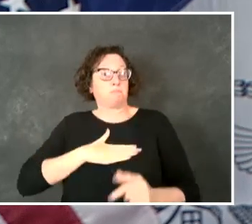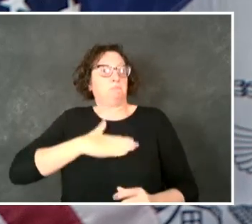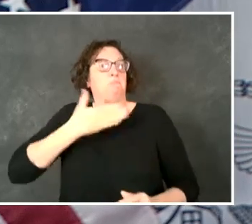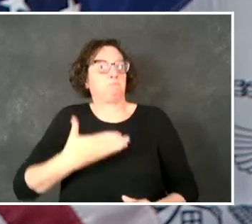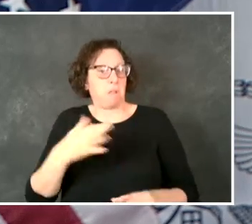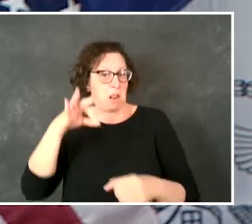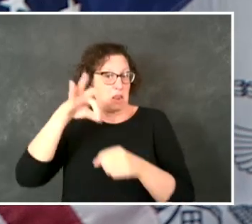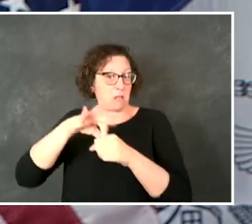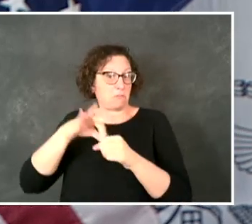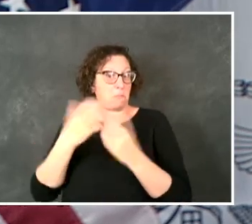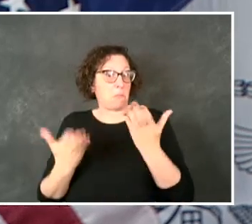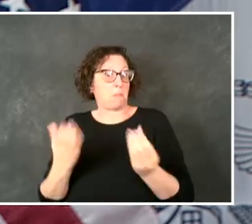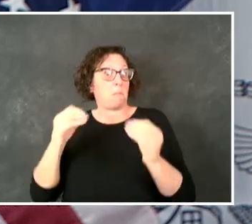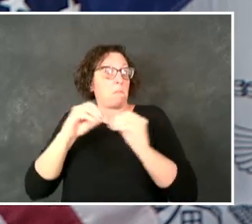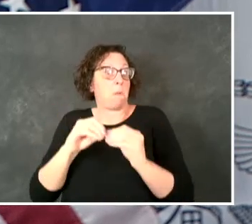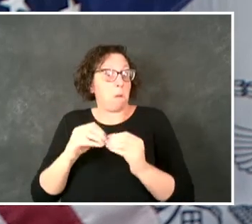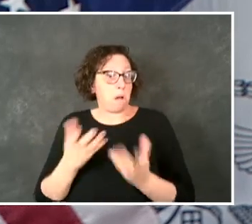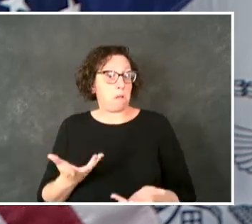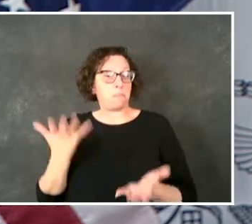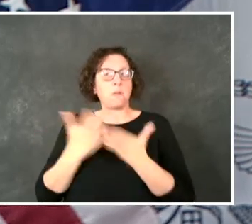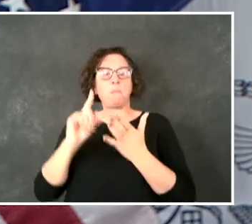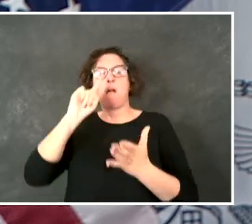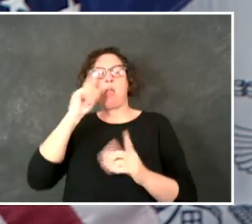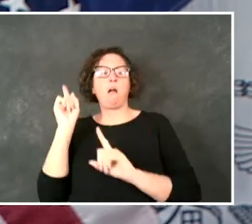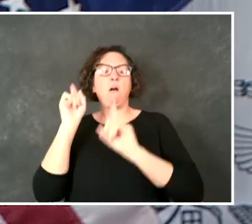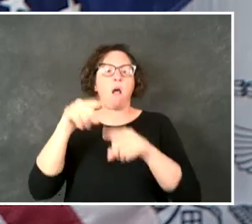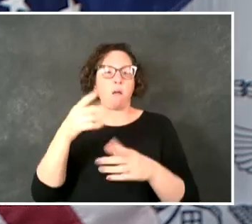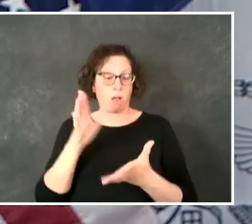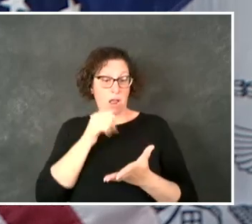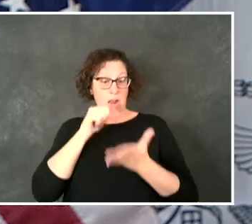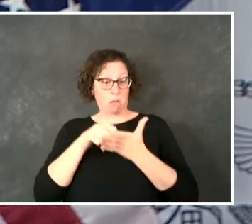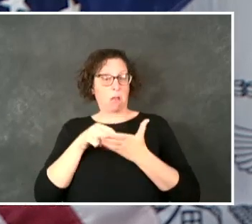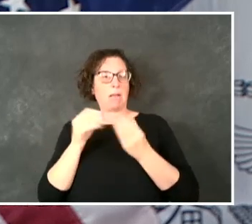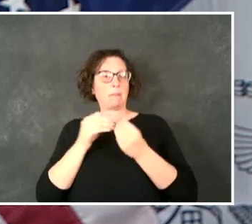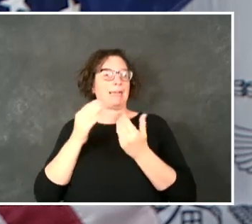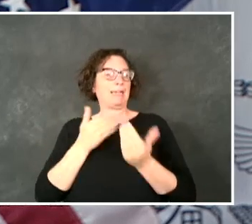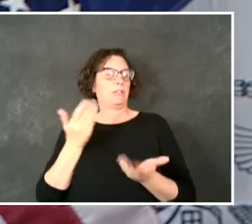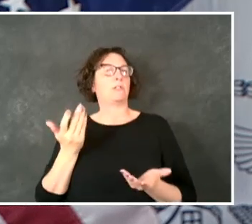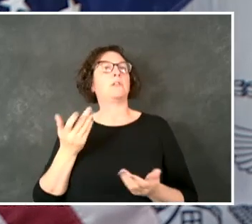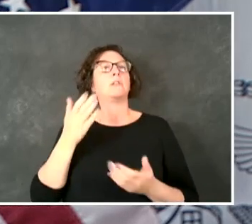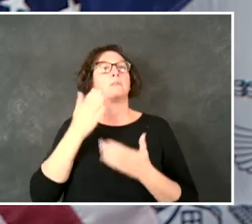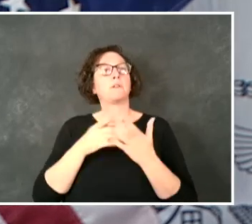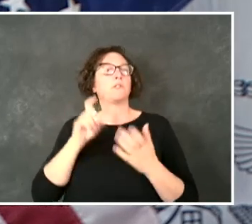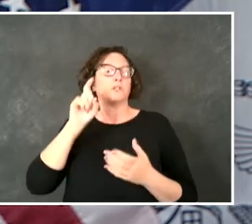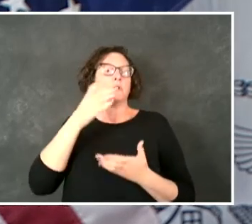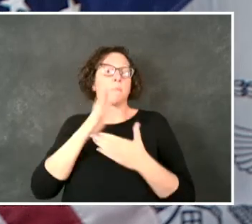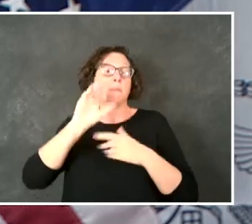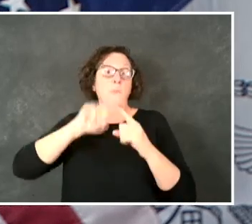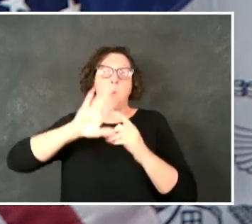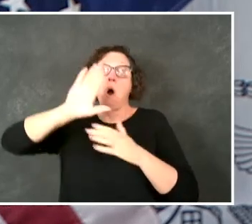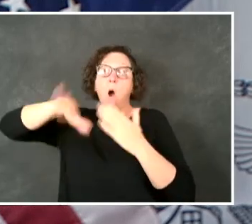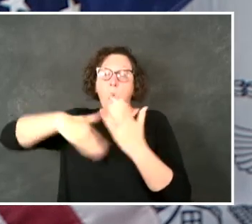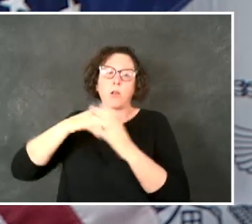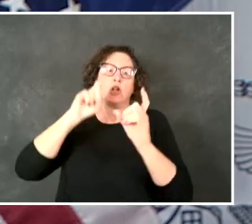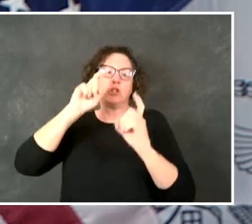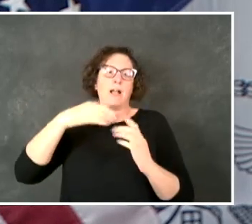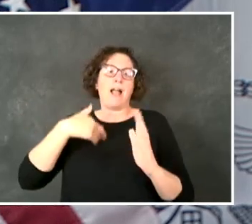GO A LOT FARTHER WITH THAT POTENTIALLY. I THINK THE ABSENTEE AACPPROH IS WHAT EVERYONE SHOULD DO, SO MY ADVICE TO